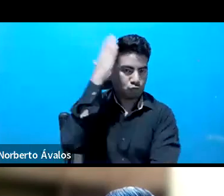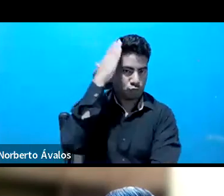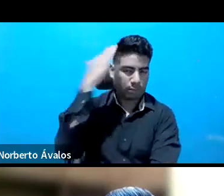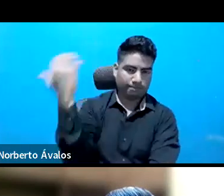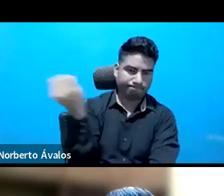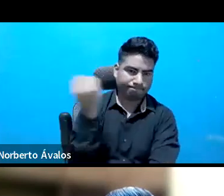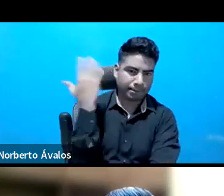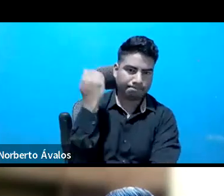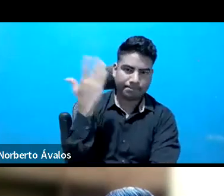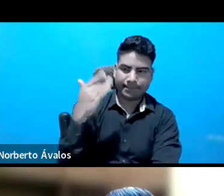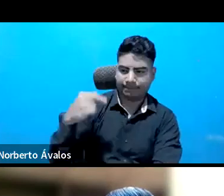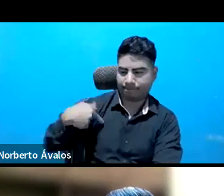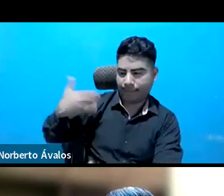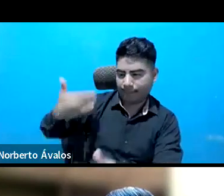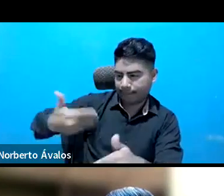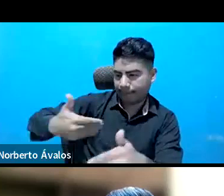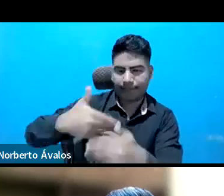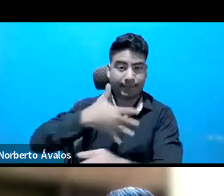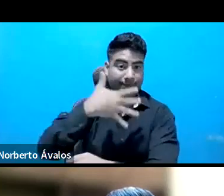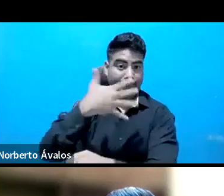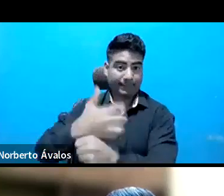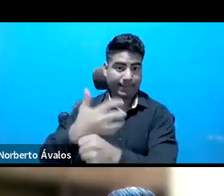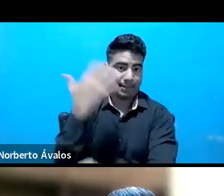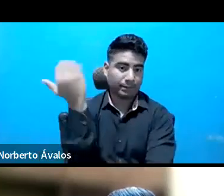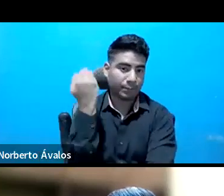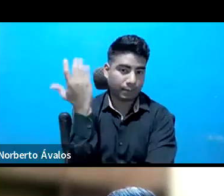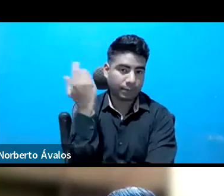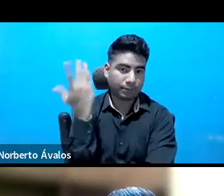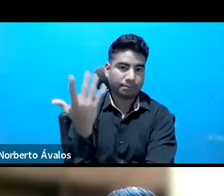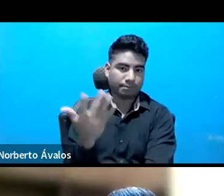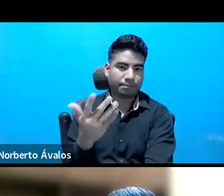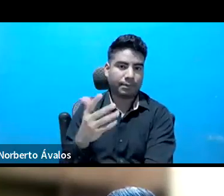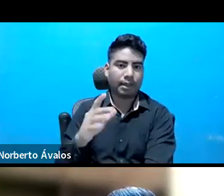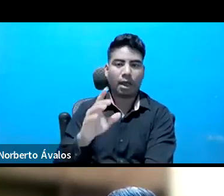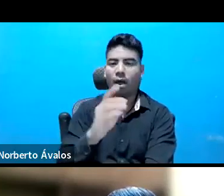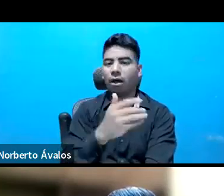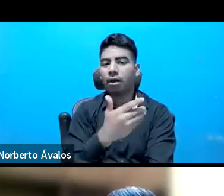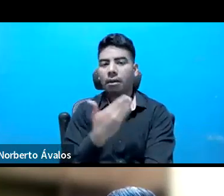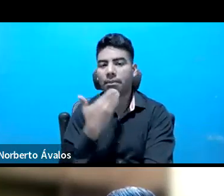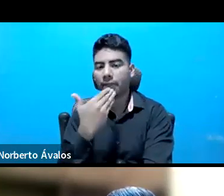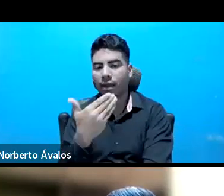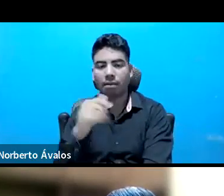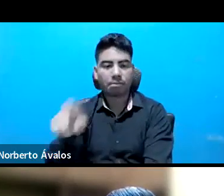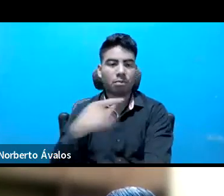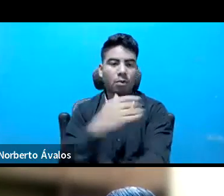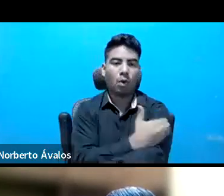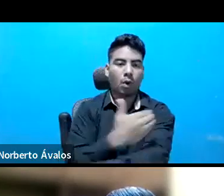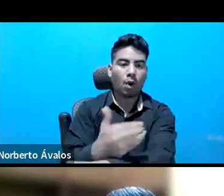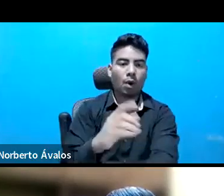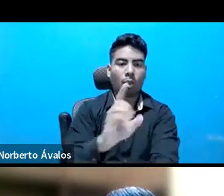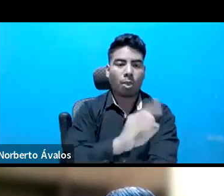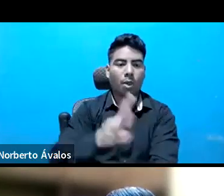presenter and lemonade as is the kinosa compound